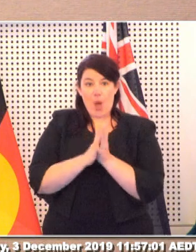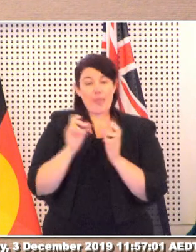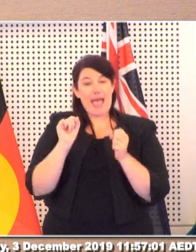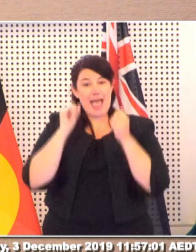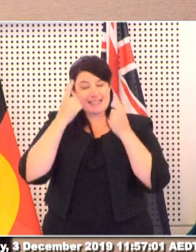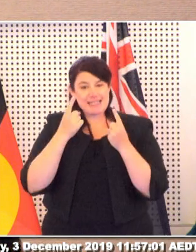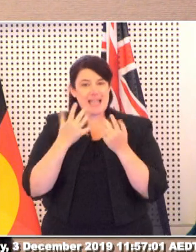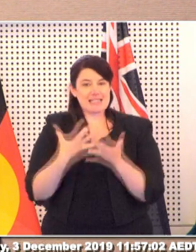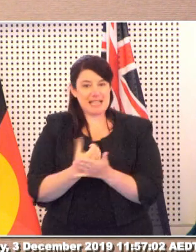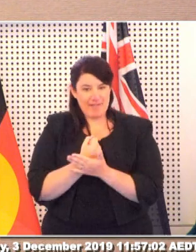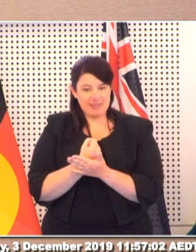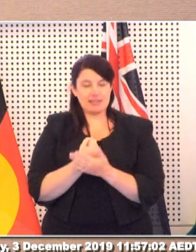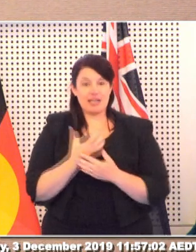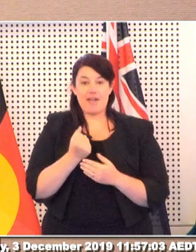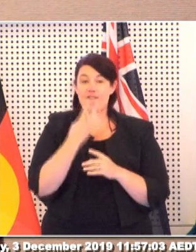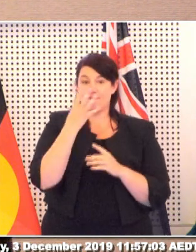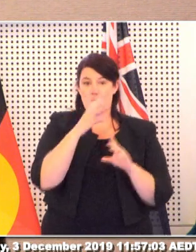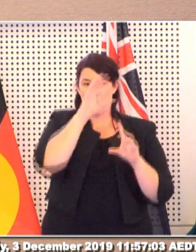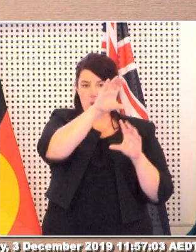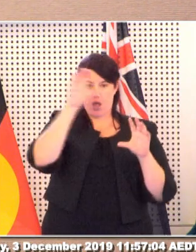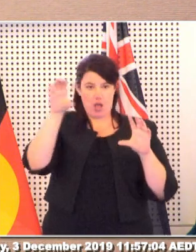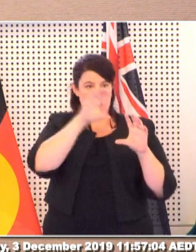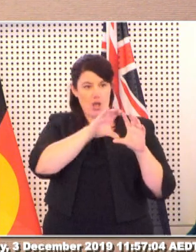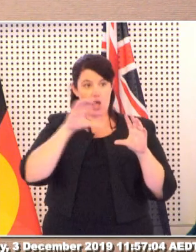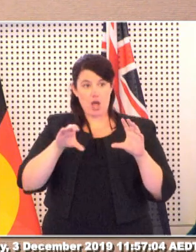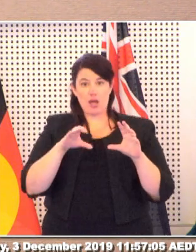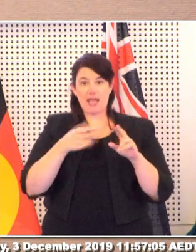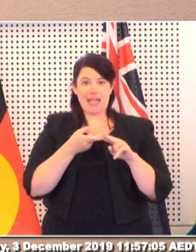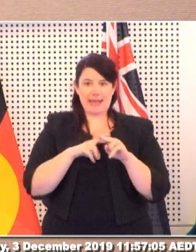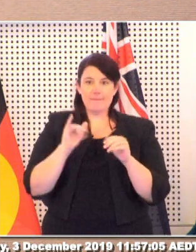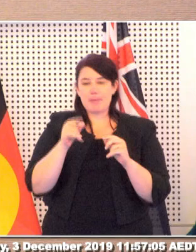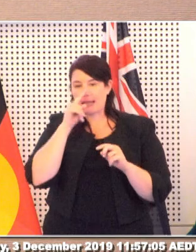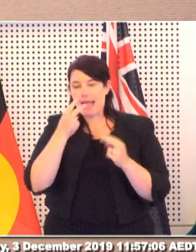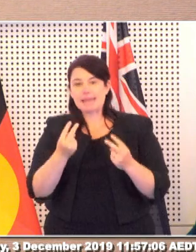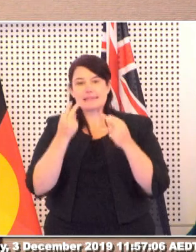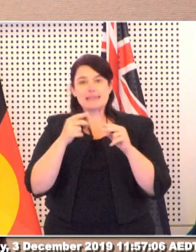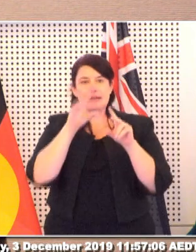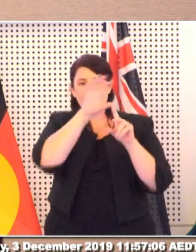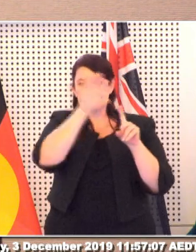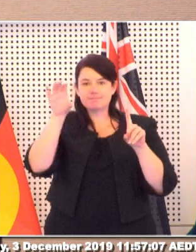And there are four elements to the model, for people who can’t see it, that are about being physically safe,